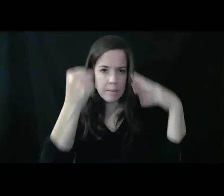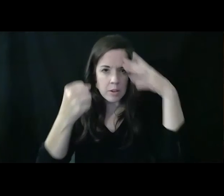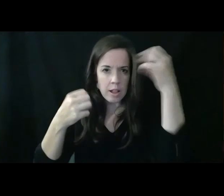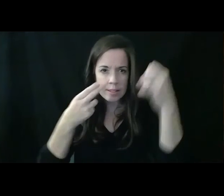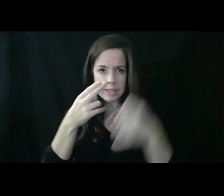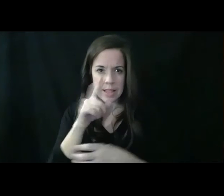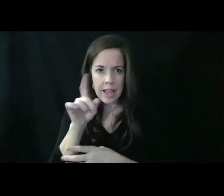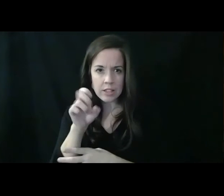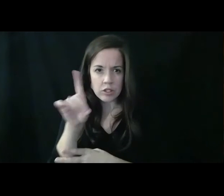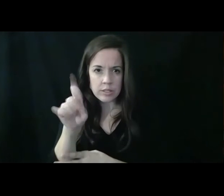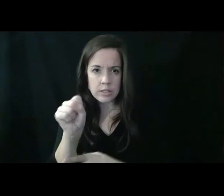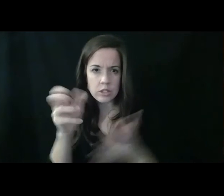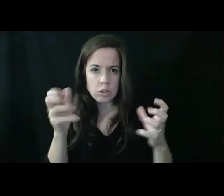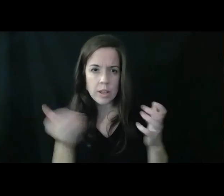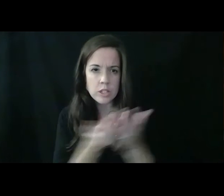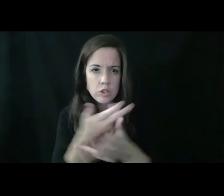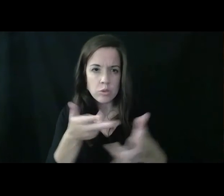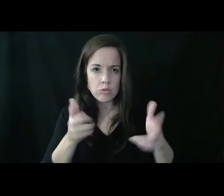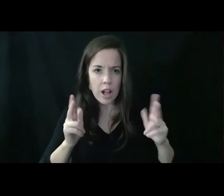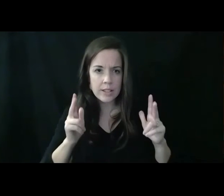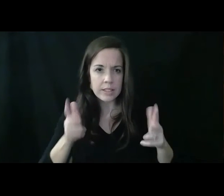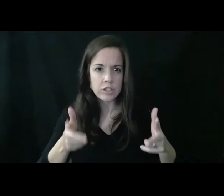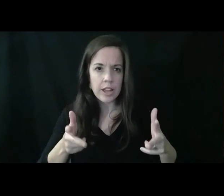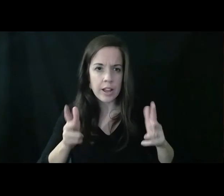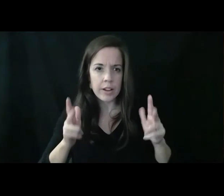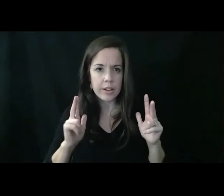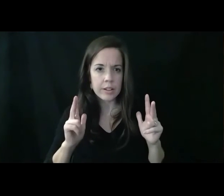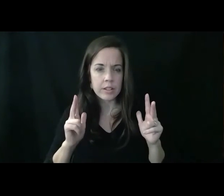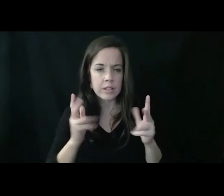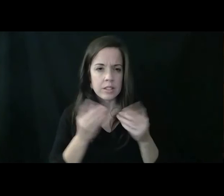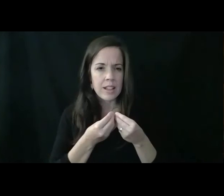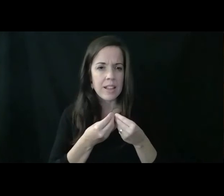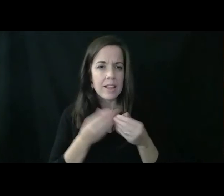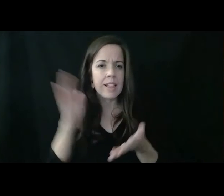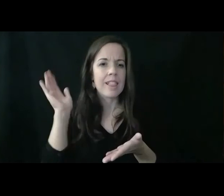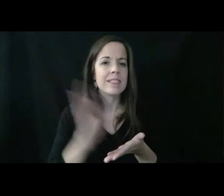She wants a new rocking chair. Less celebration than so much rubber or plastic,